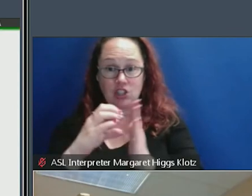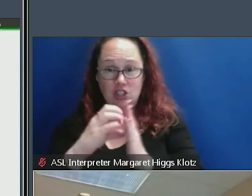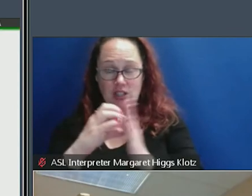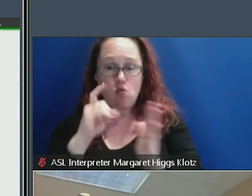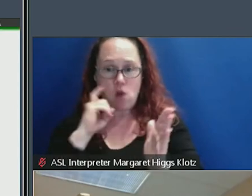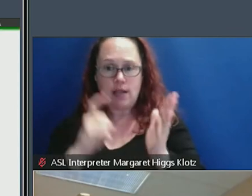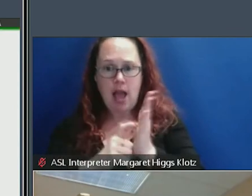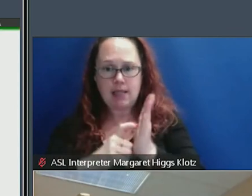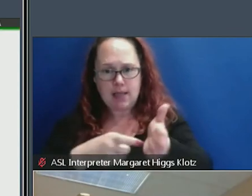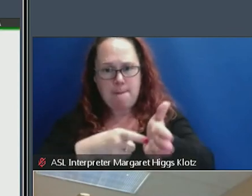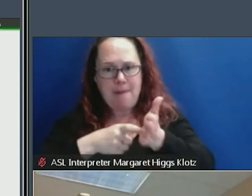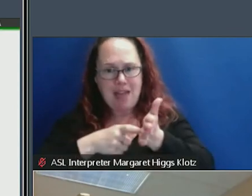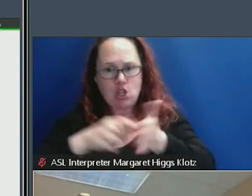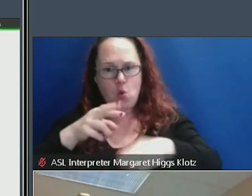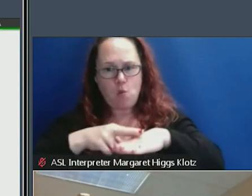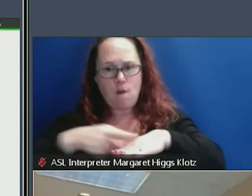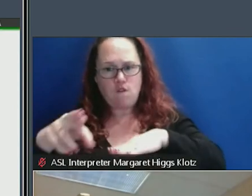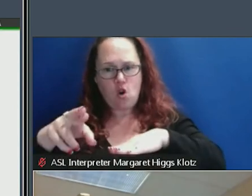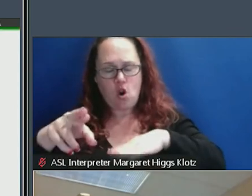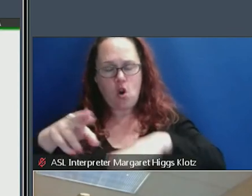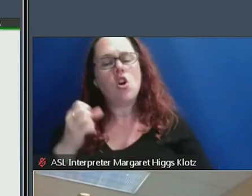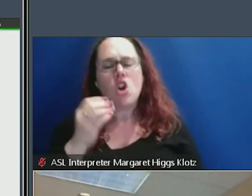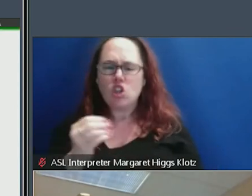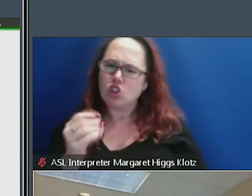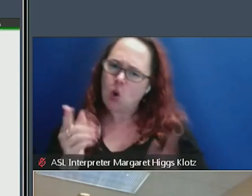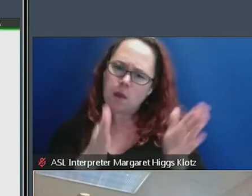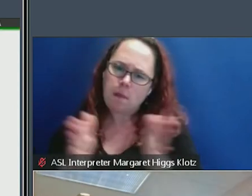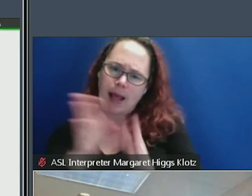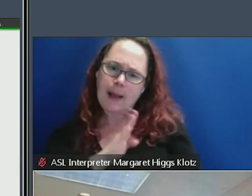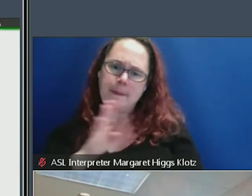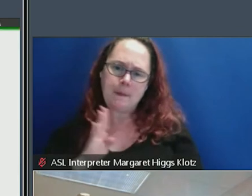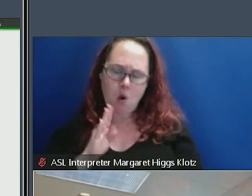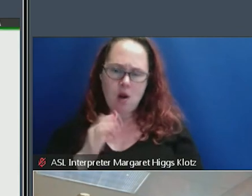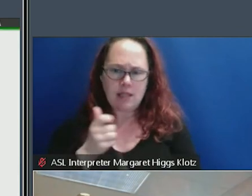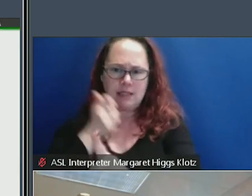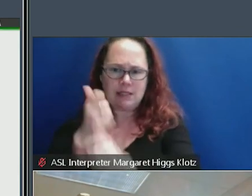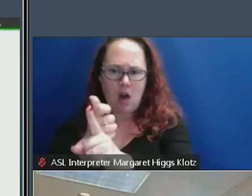So the planning board itself has adopted uniform standards, which summarize,